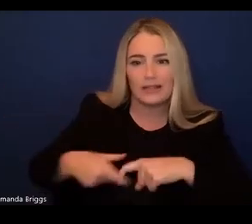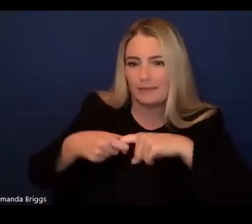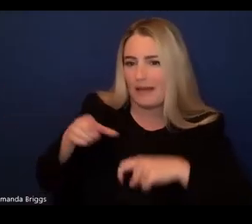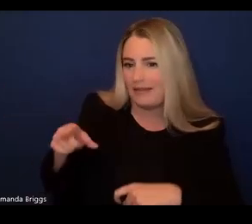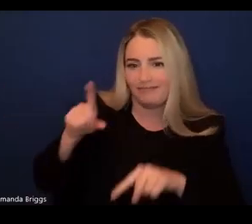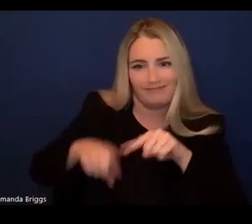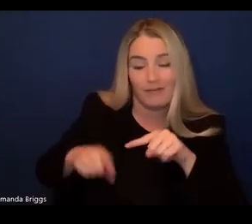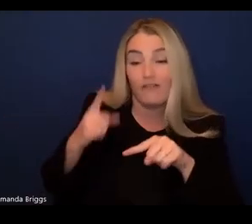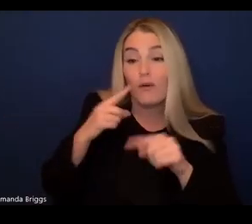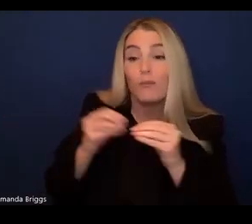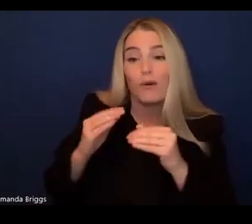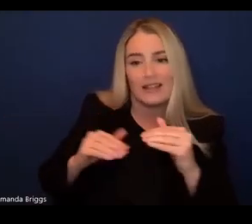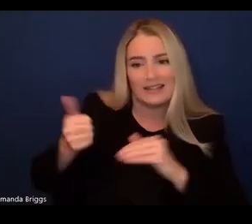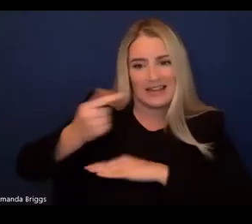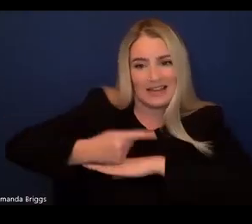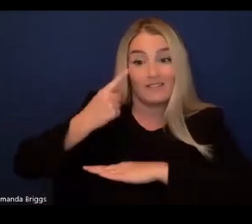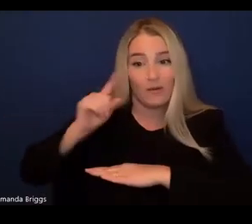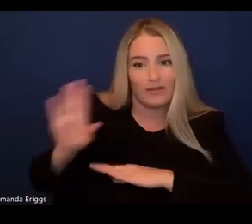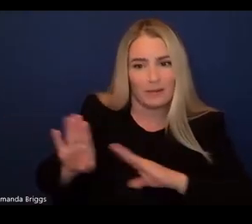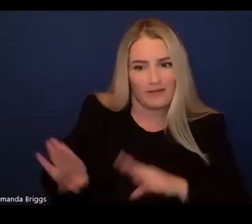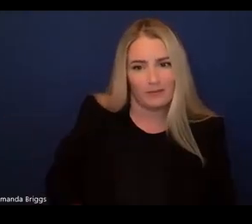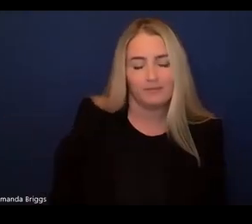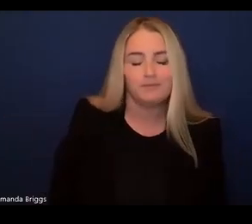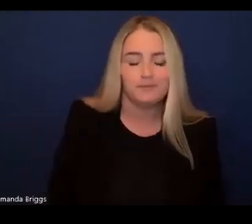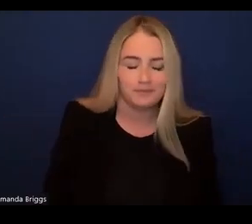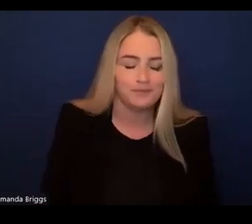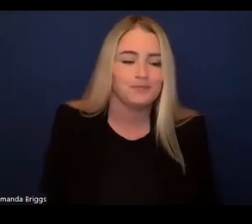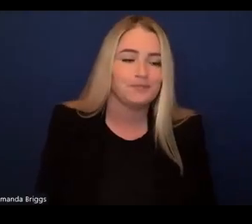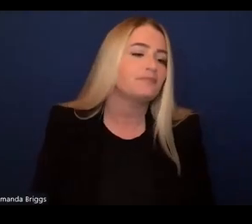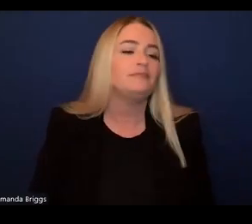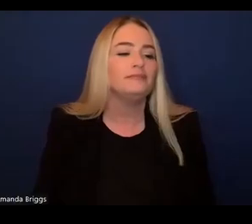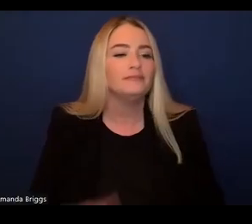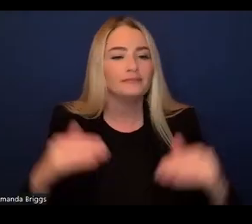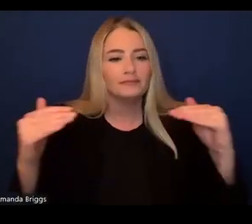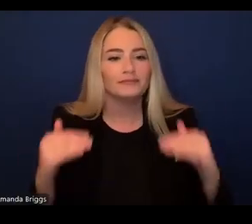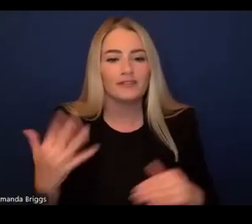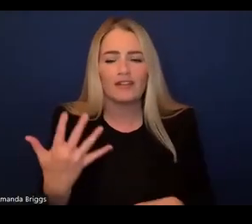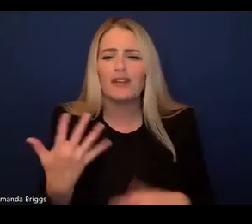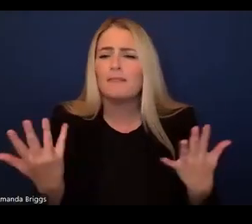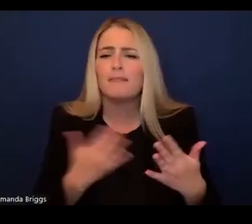for more than ten days for their behavior. And five. What are my options?